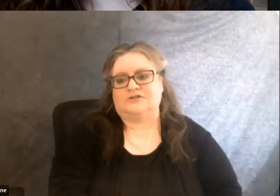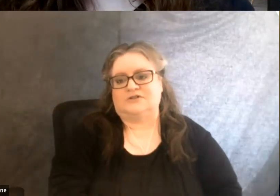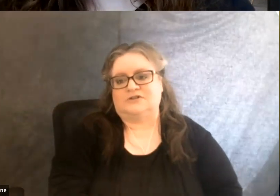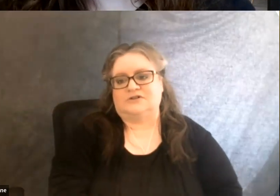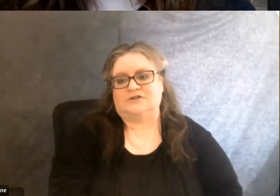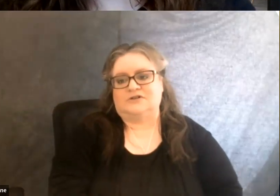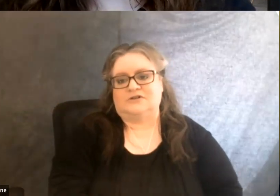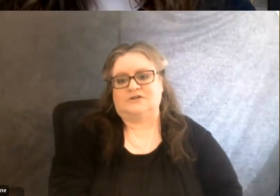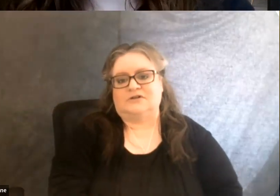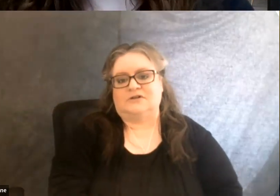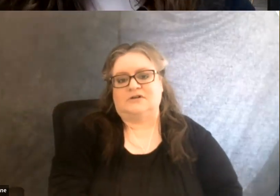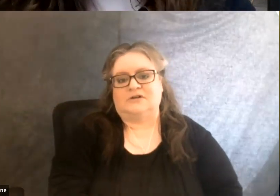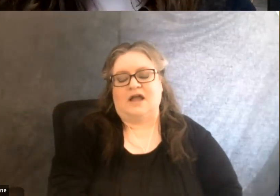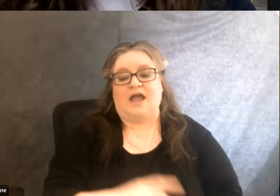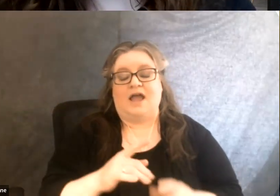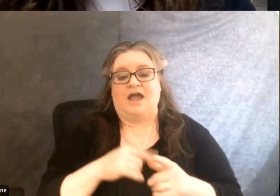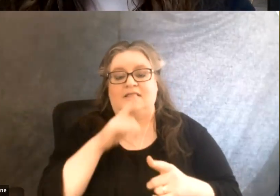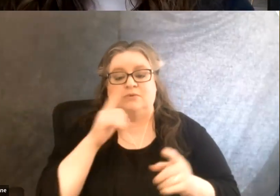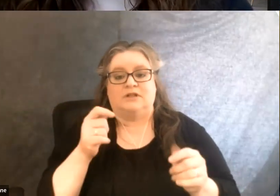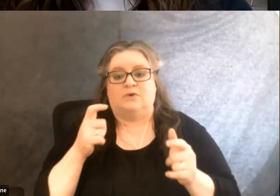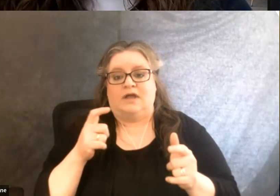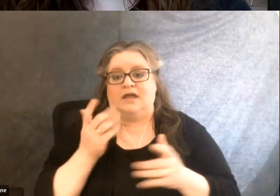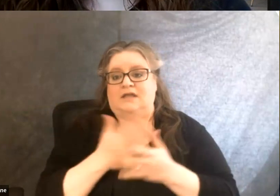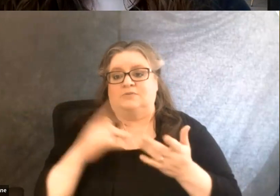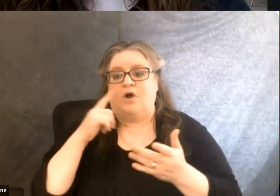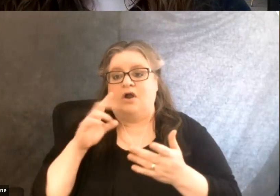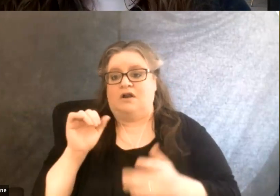And then, really quick, as part of the audit that we do,